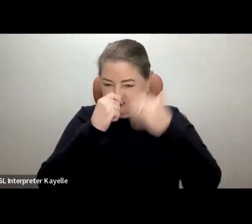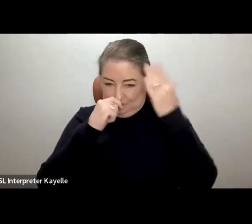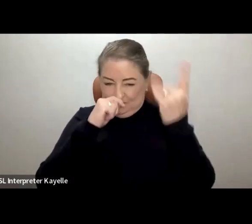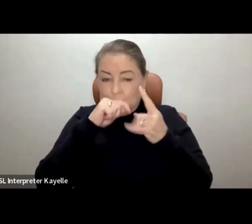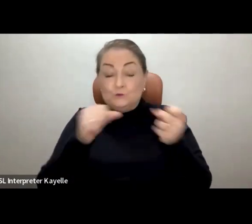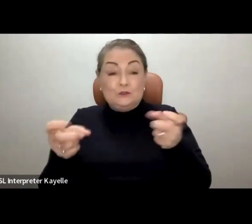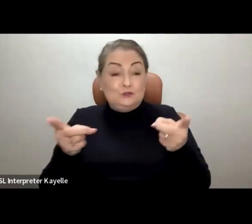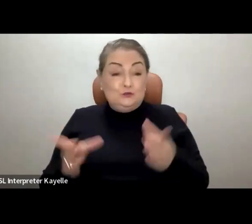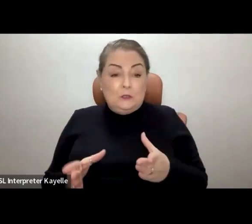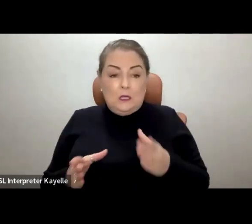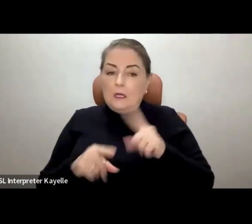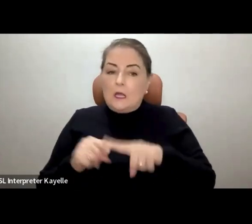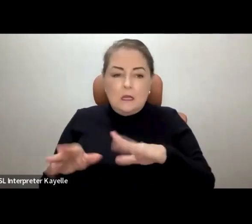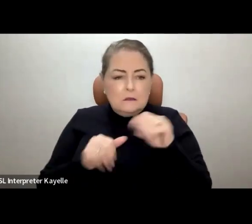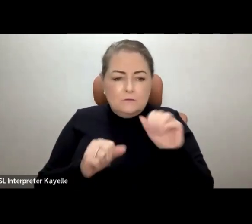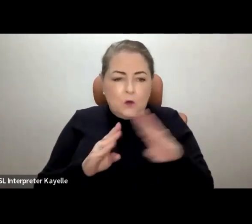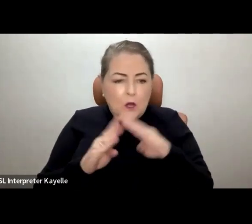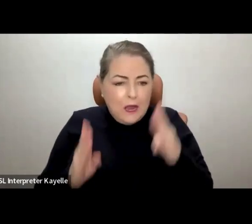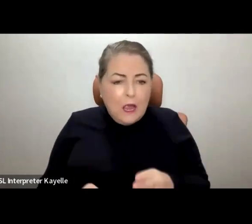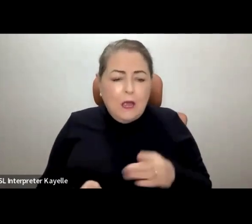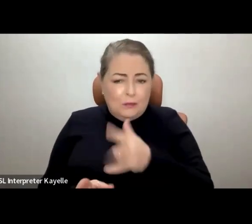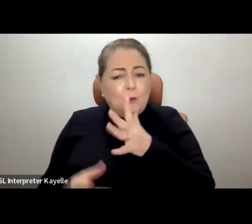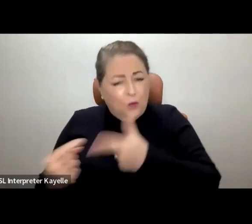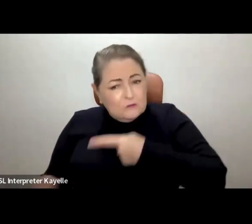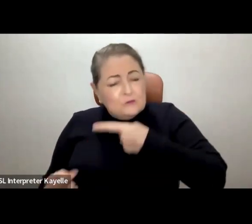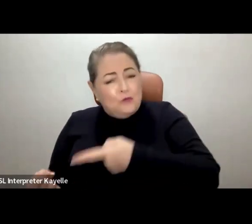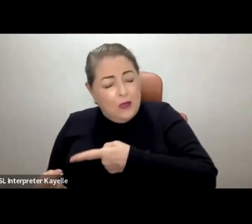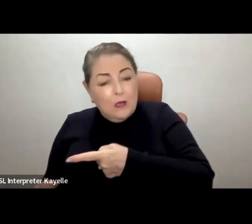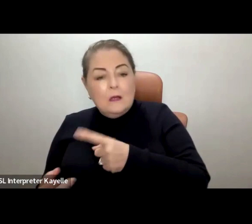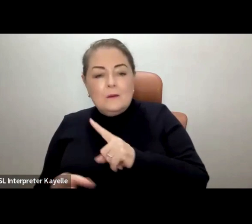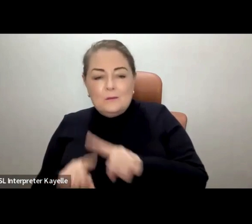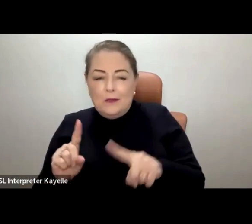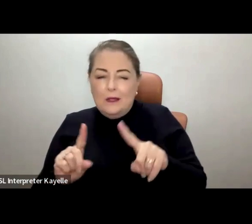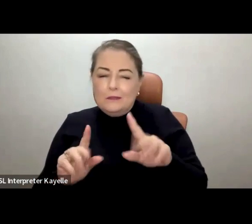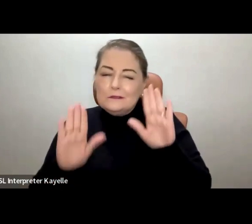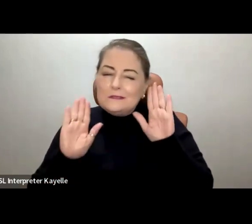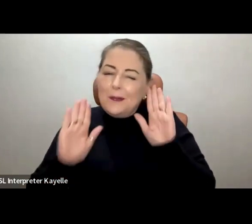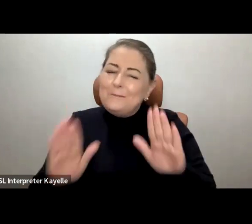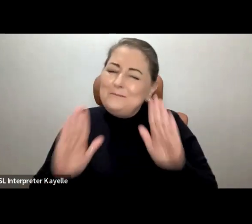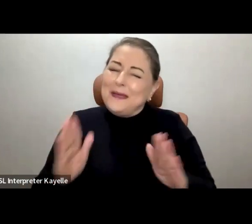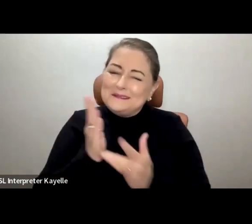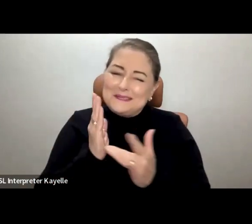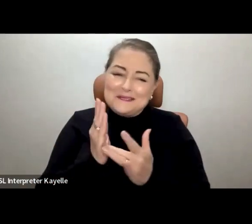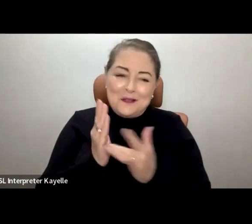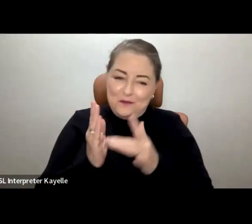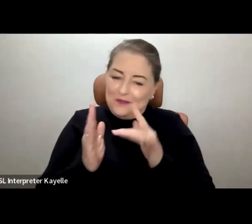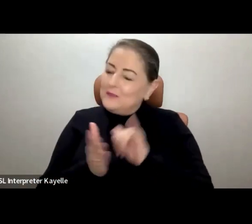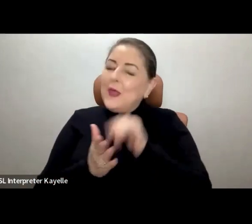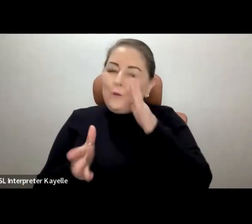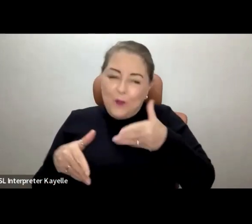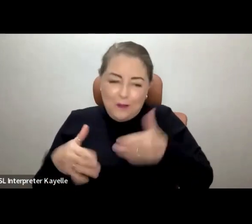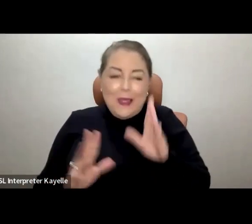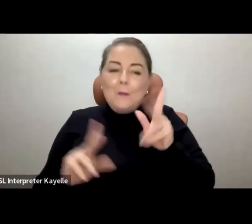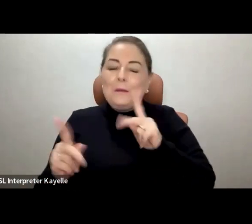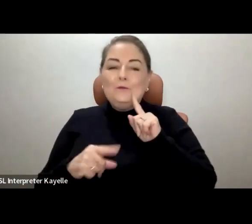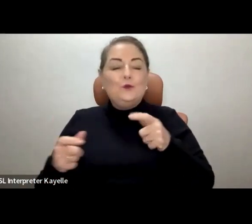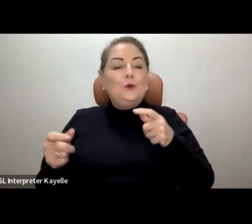can't leave their house, so they're going to have trouble. But first of all, there's amazing technology out there that's going to allow people to direct from afar, it's already